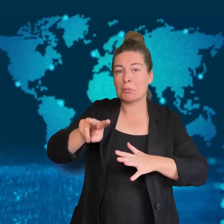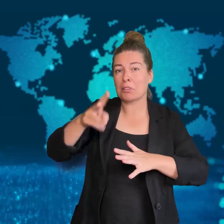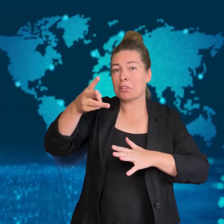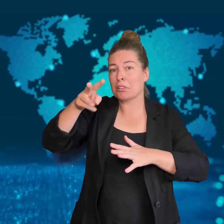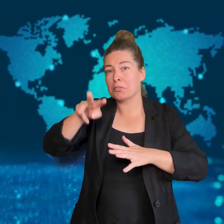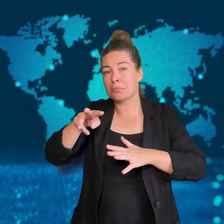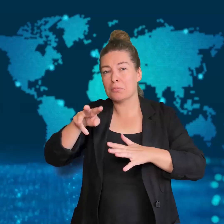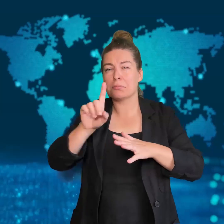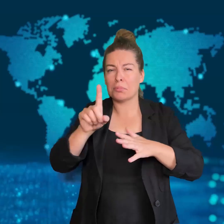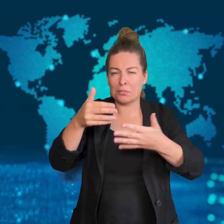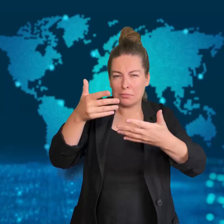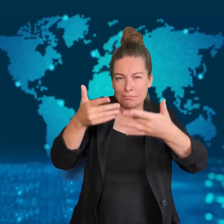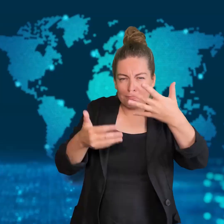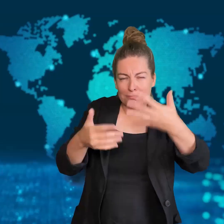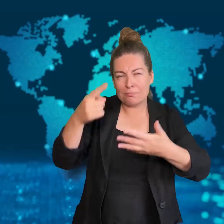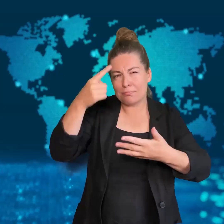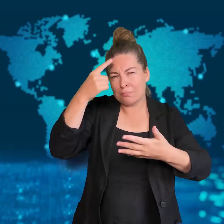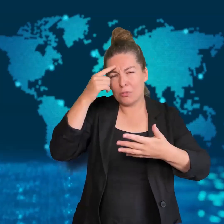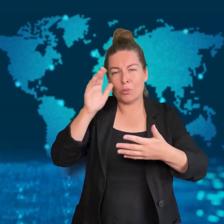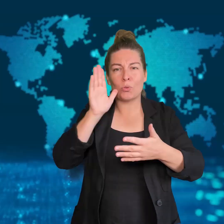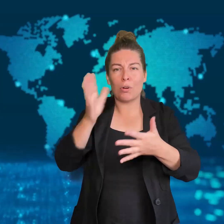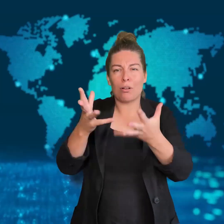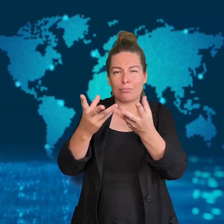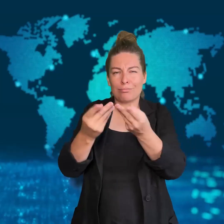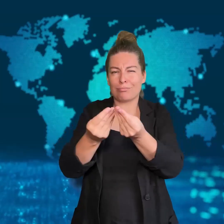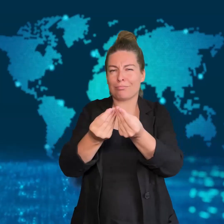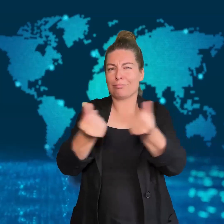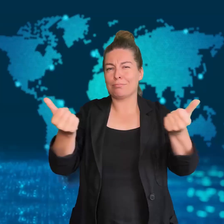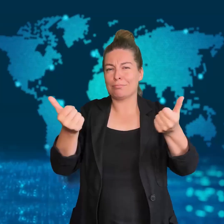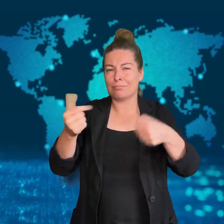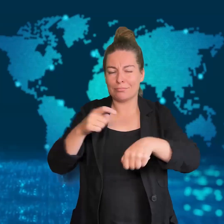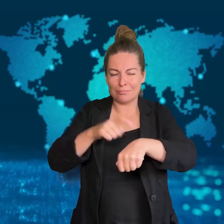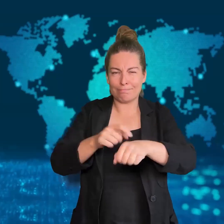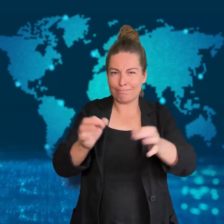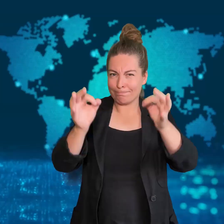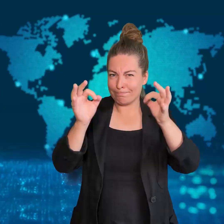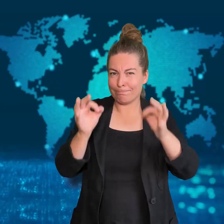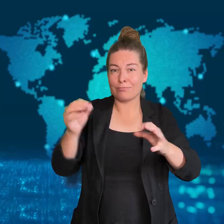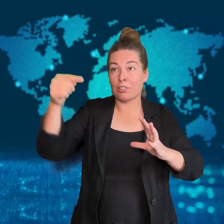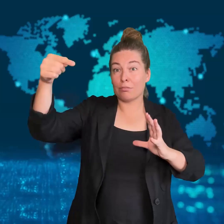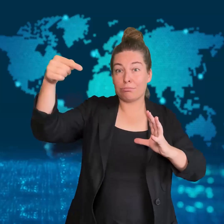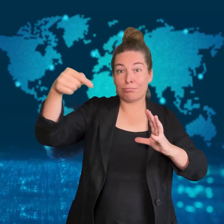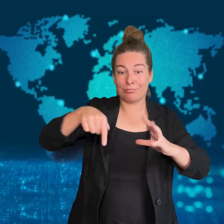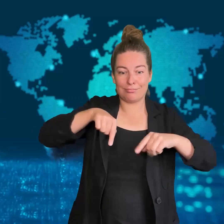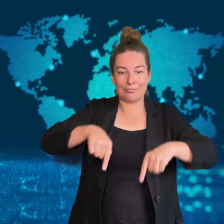The bag will remain in orbit for a few months but is expected to